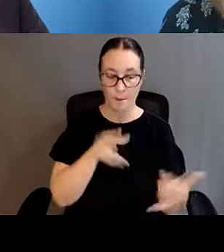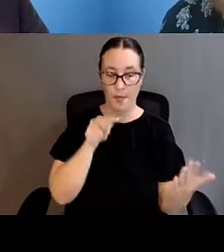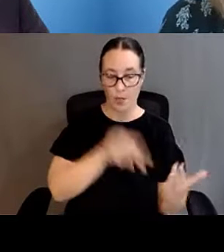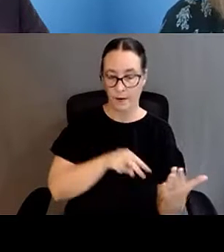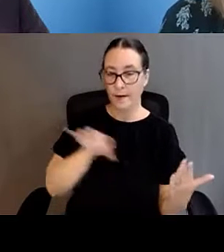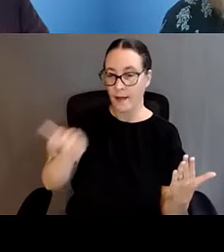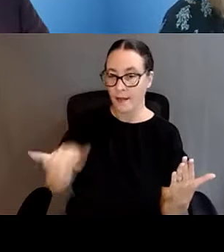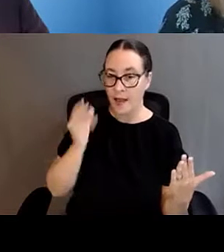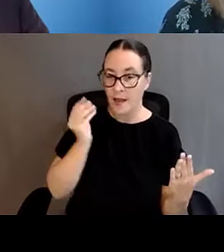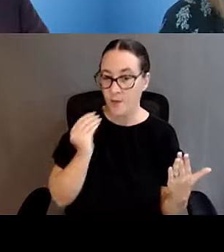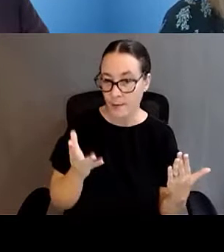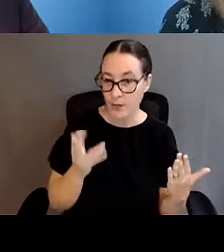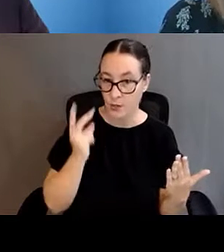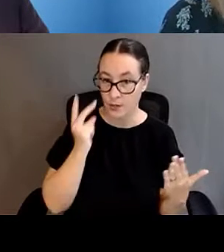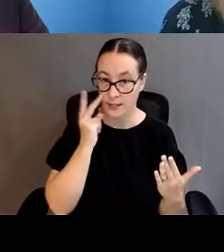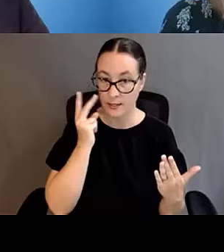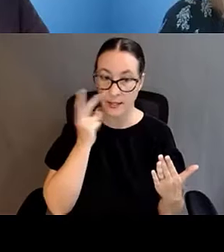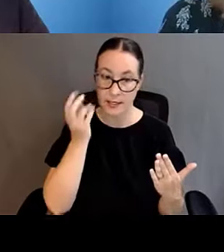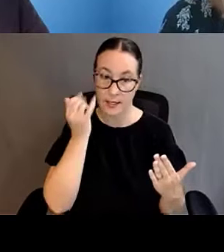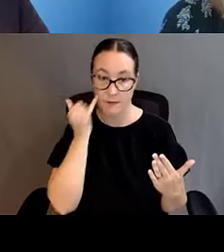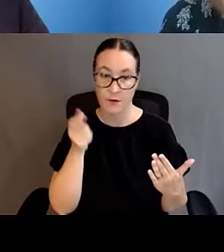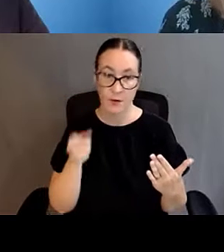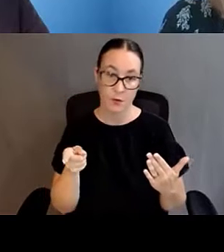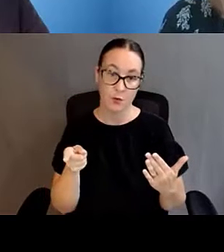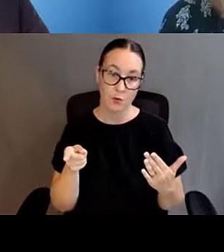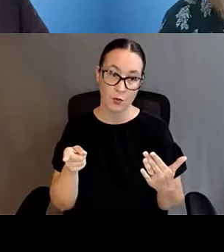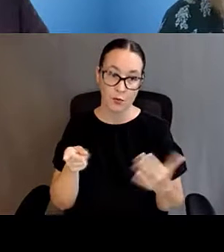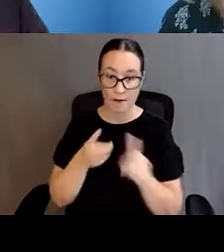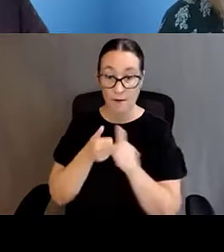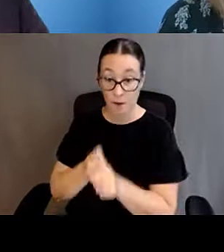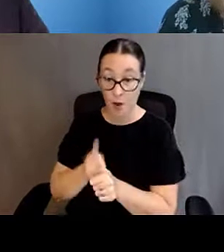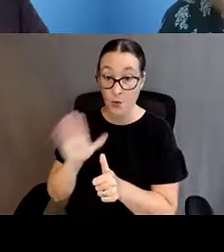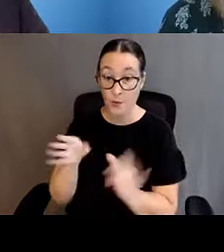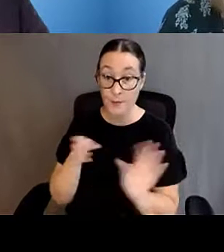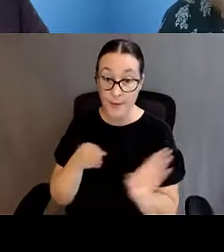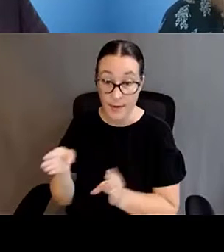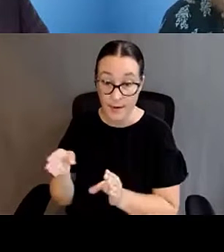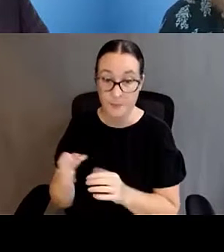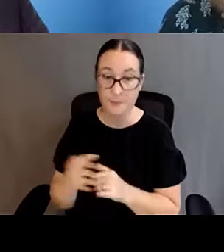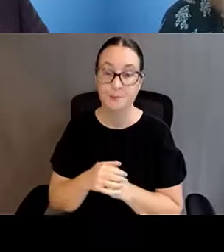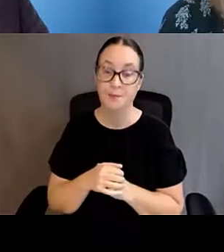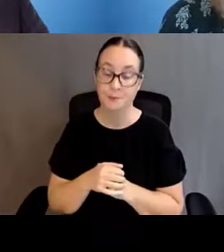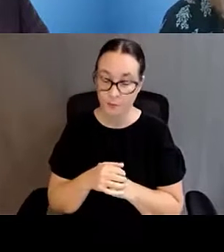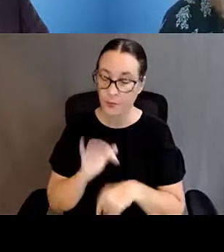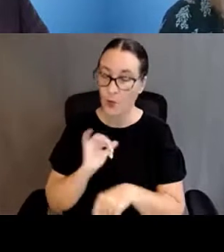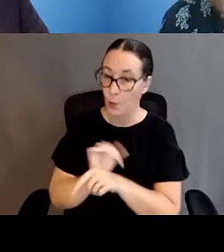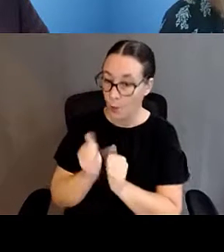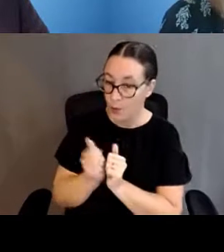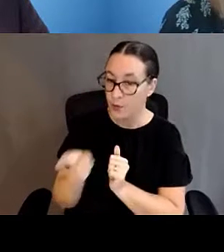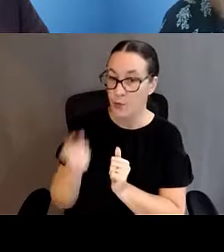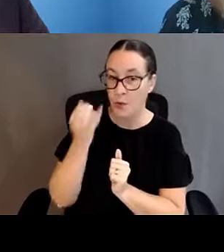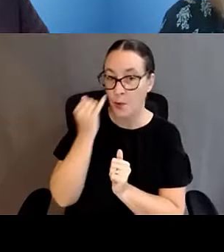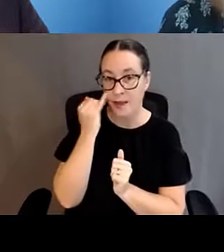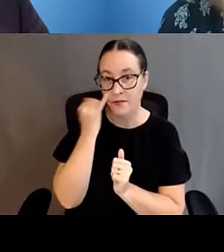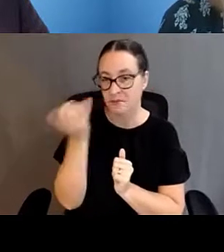and seeing whether you did do what you said you would and working with you in case there are any challenges,